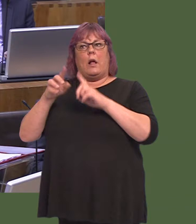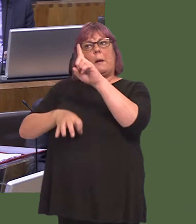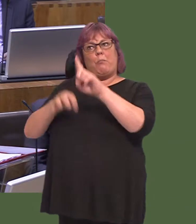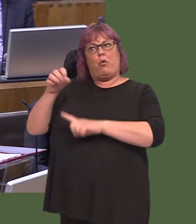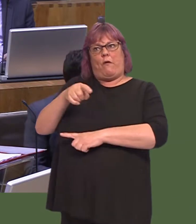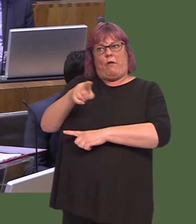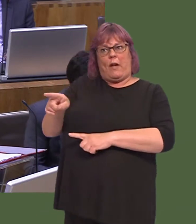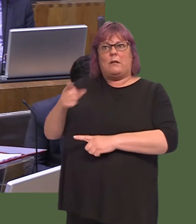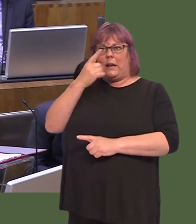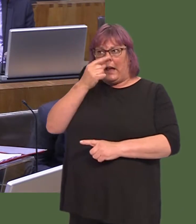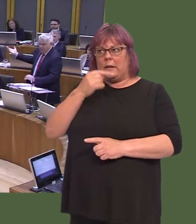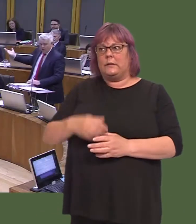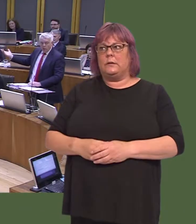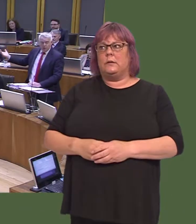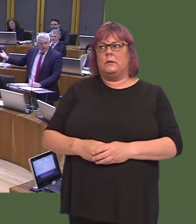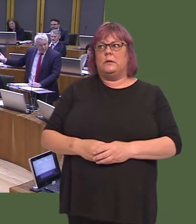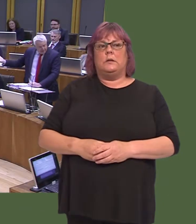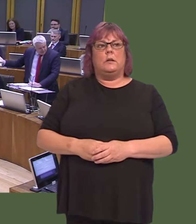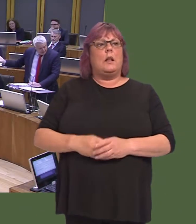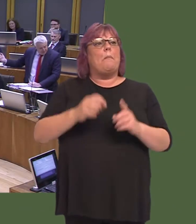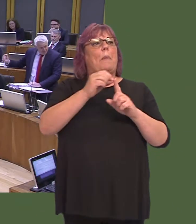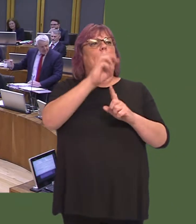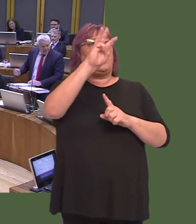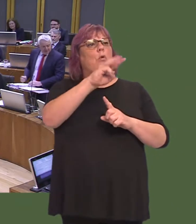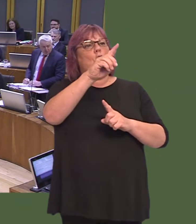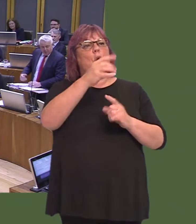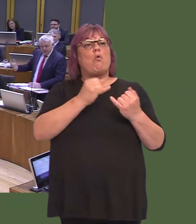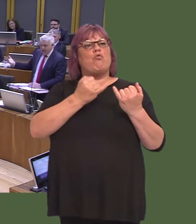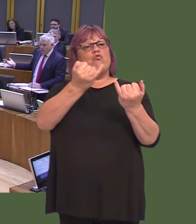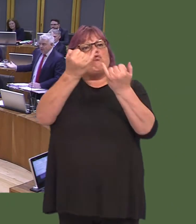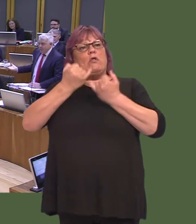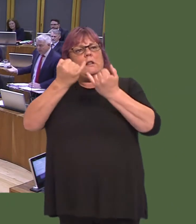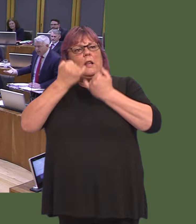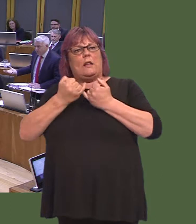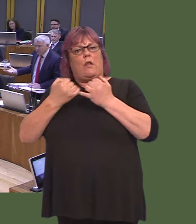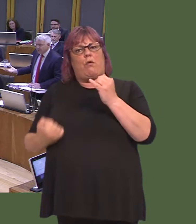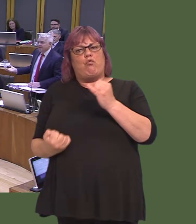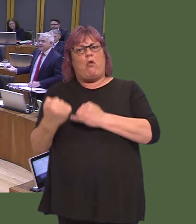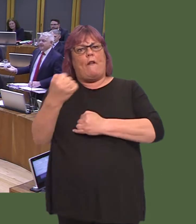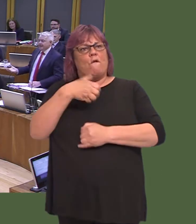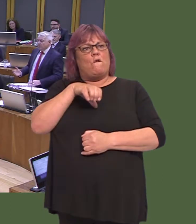We are doing that, despite the criticism that Plaid Cymru launched at the rail franchiseóthe only people who criticised it.